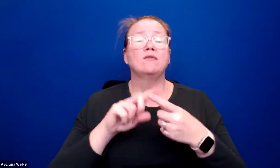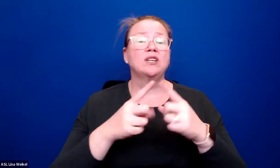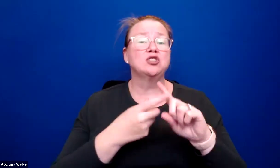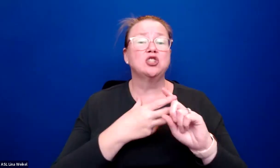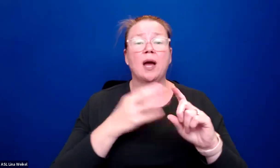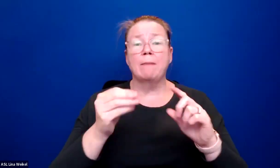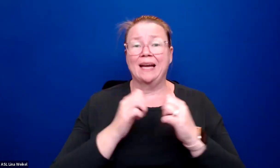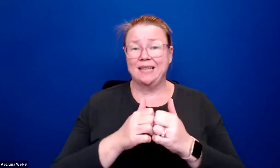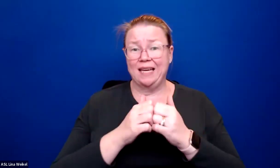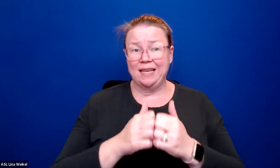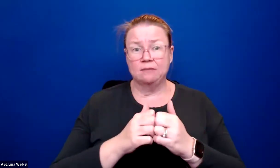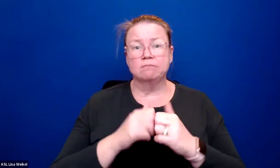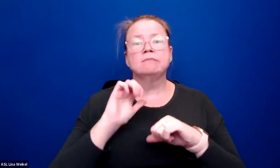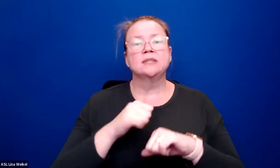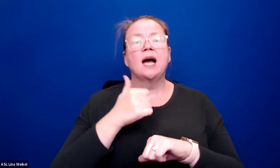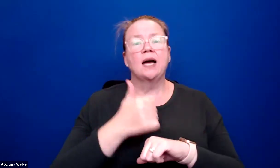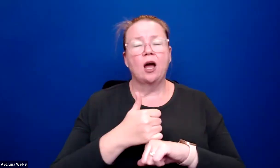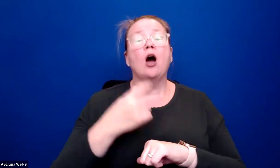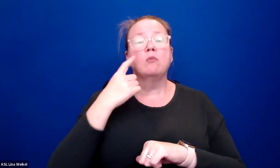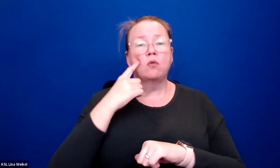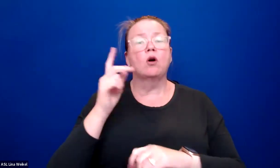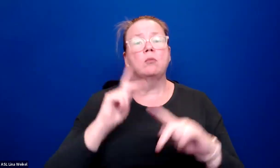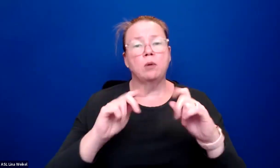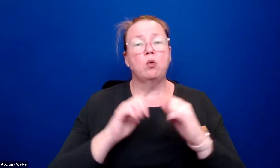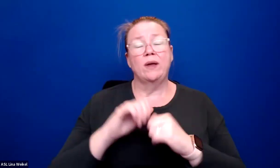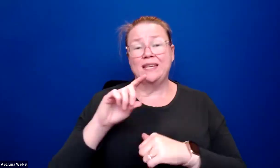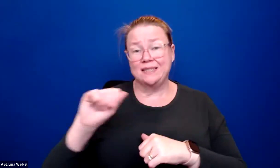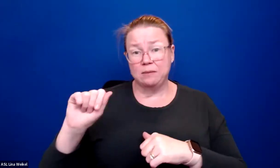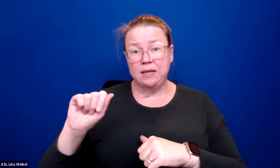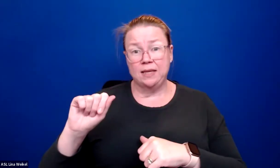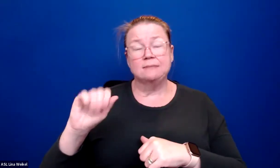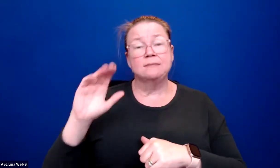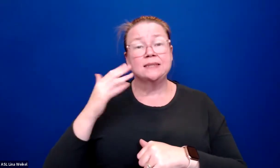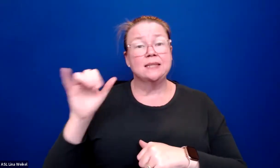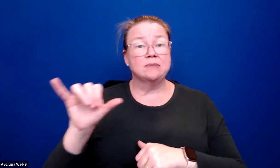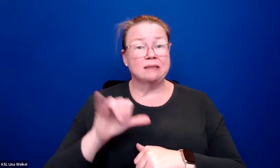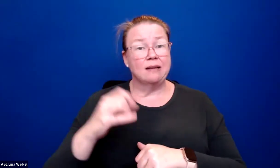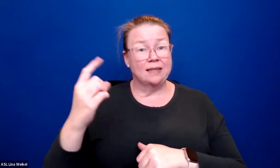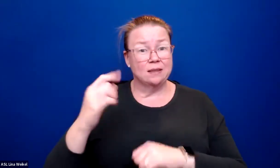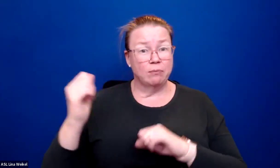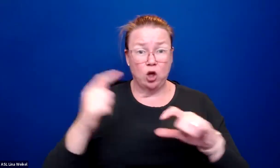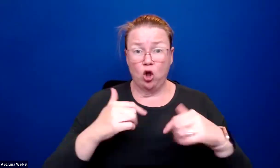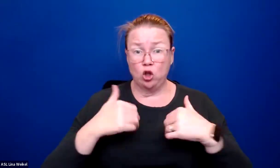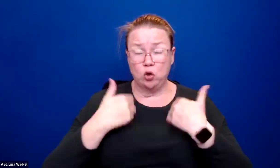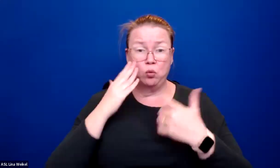Jordan Hayes (she, her): which has been designed specifically for for people with disabilities that seems like something all youth would benefit from.